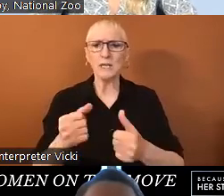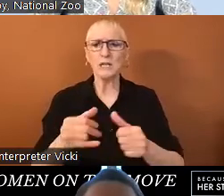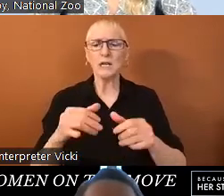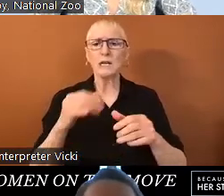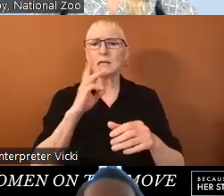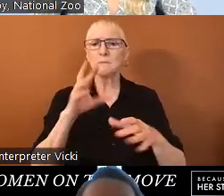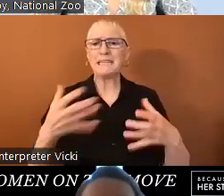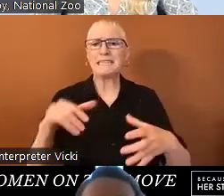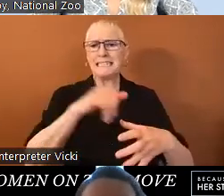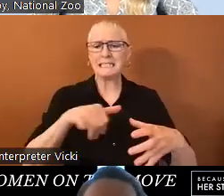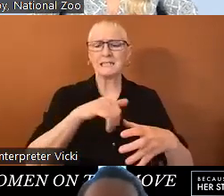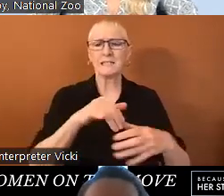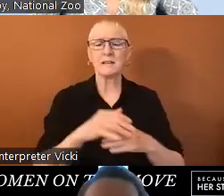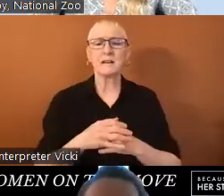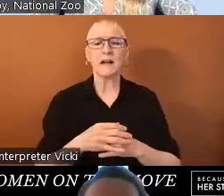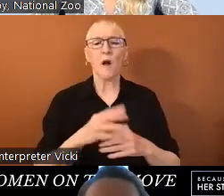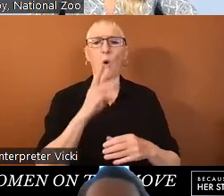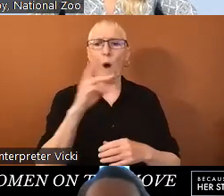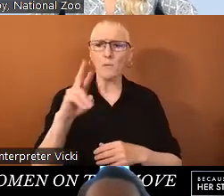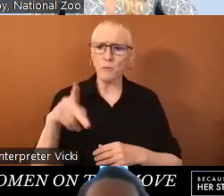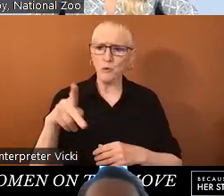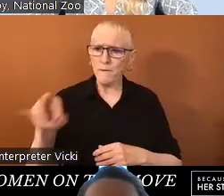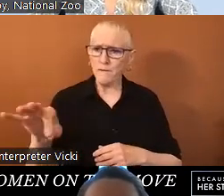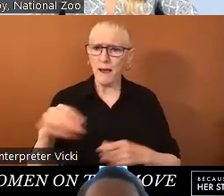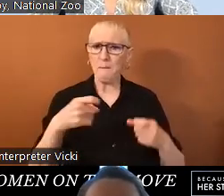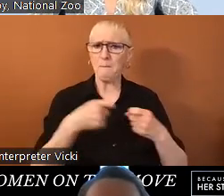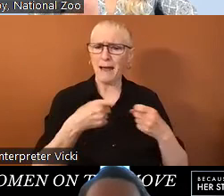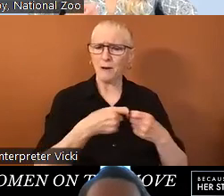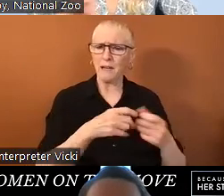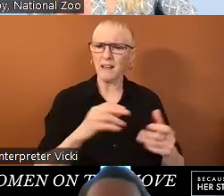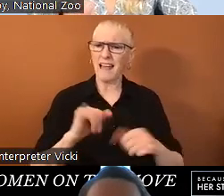and battery powered. We have a question here from Denise. How long does a tracker last?